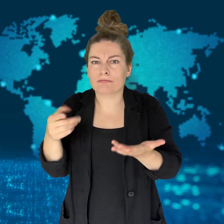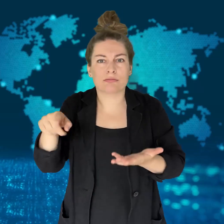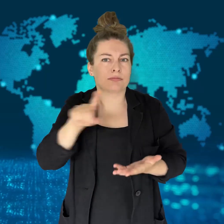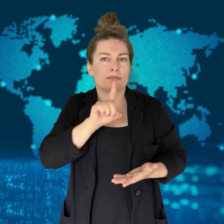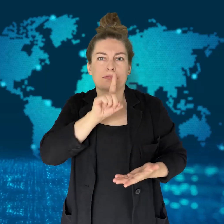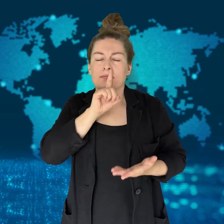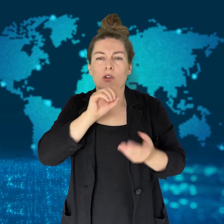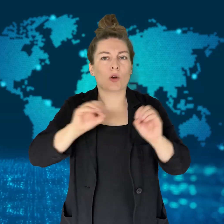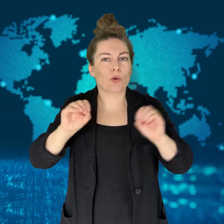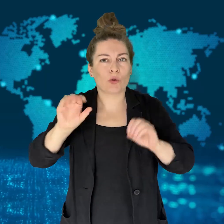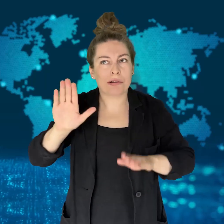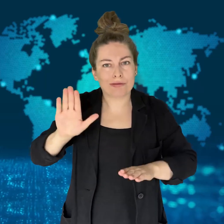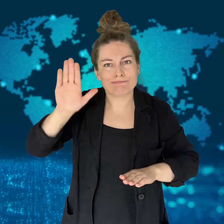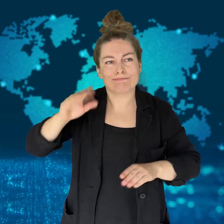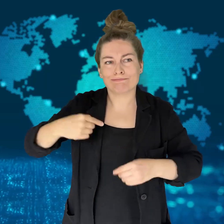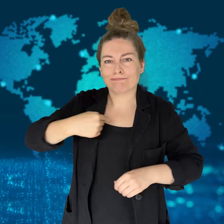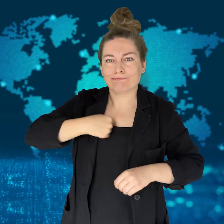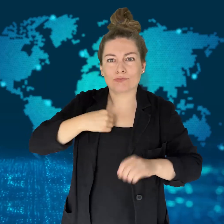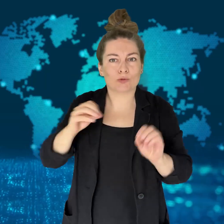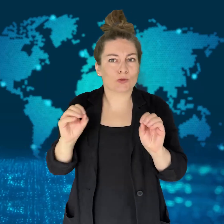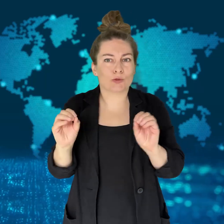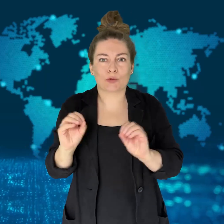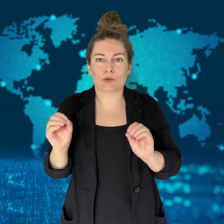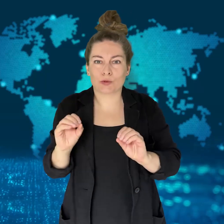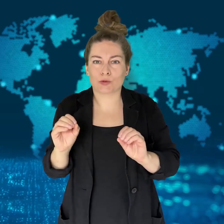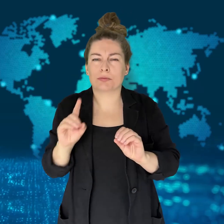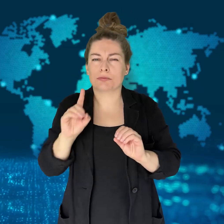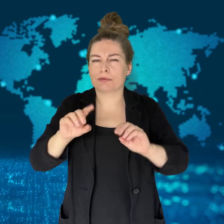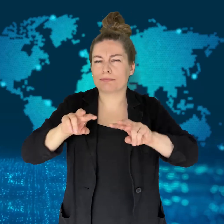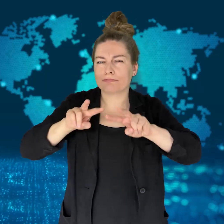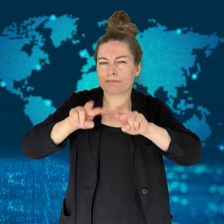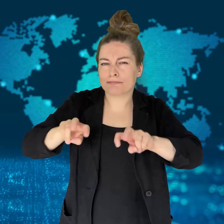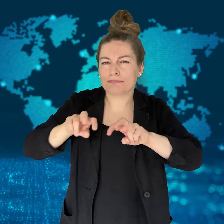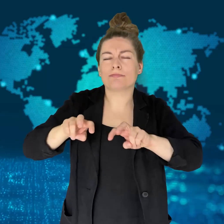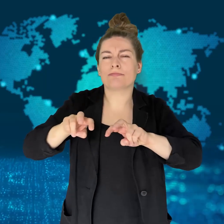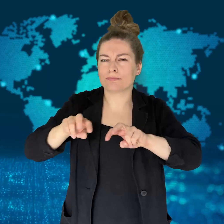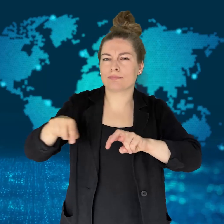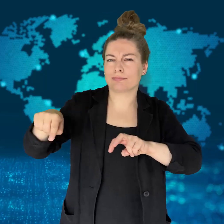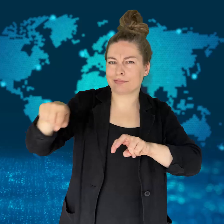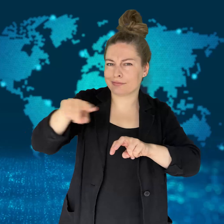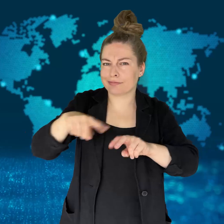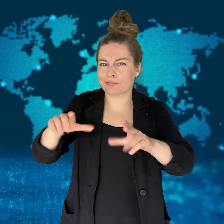"desperate acts of terror."